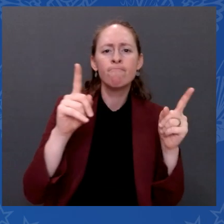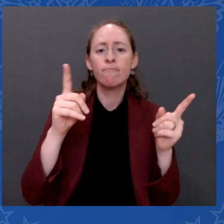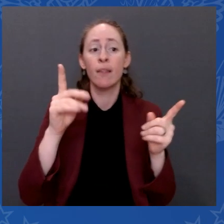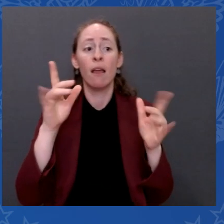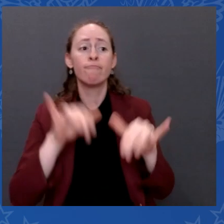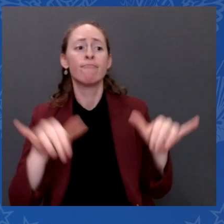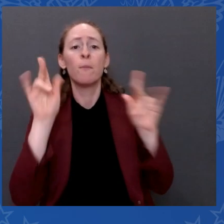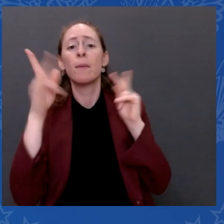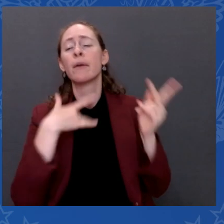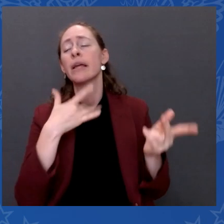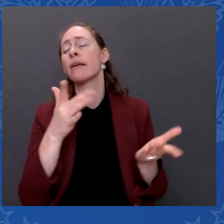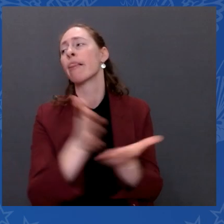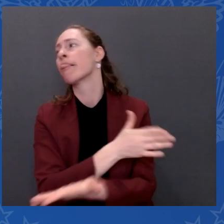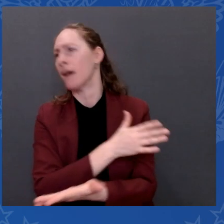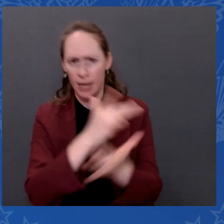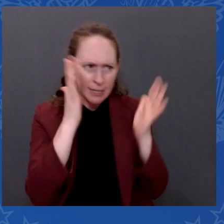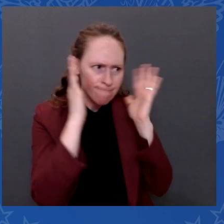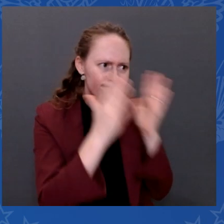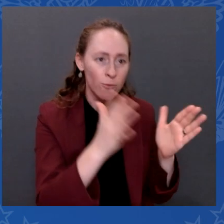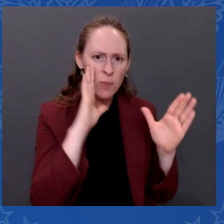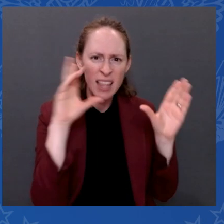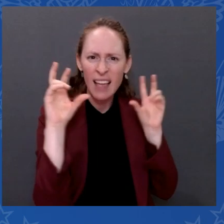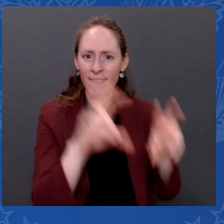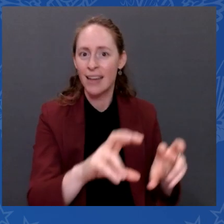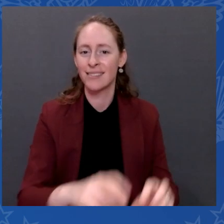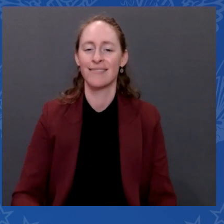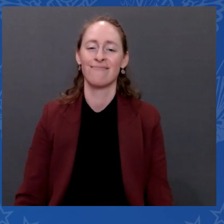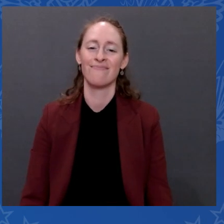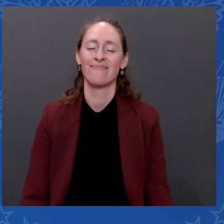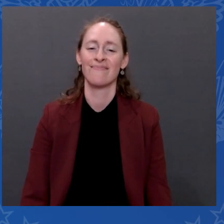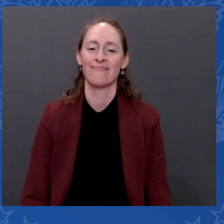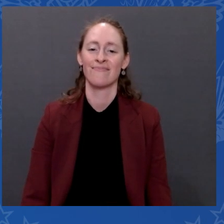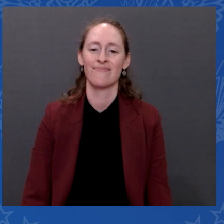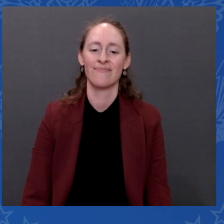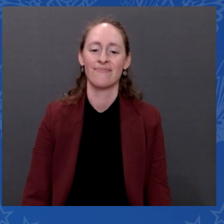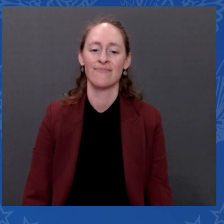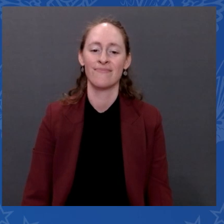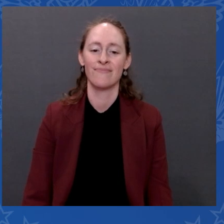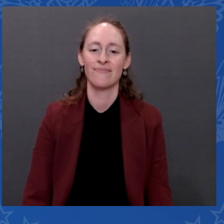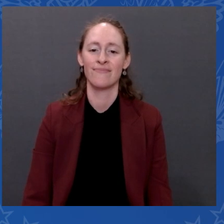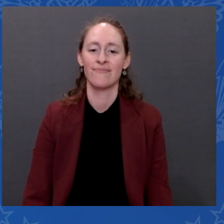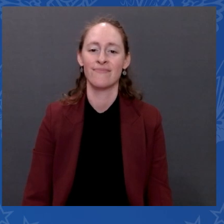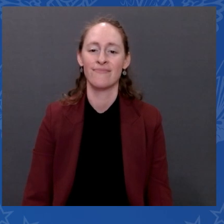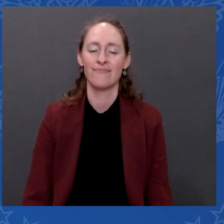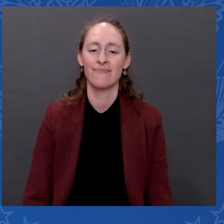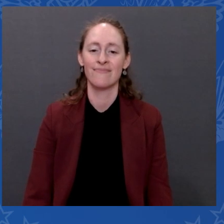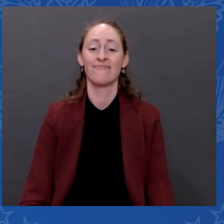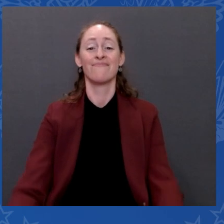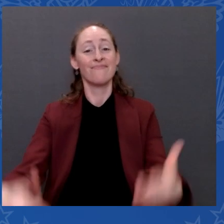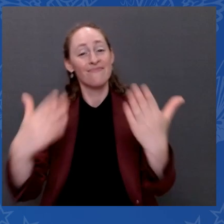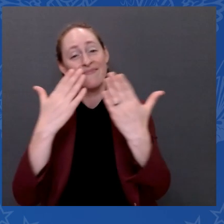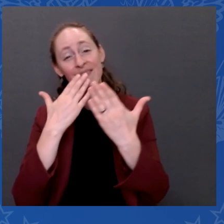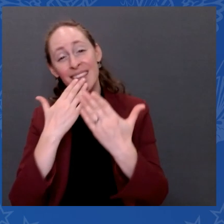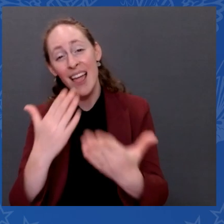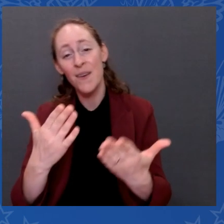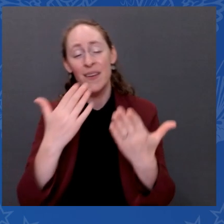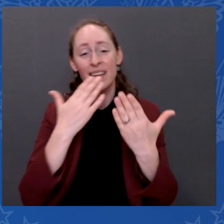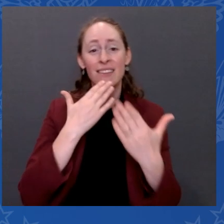and I'll be back to you, God willing -- but I want to thank you again for joining me today and for the work in getting this bill to this point.